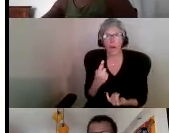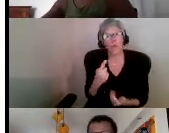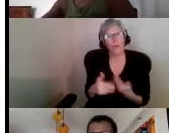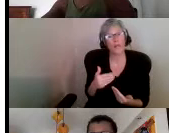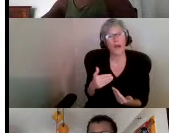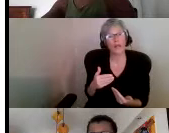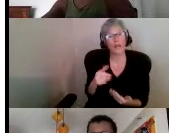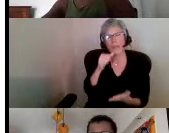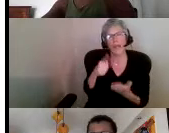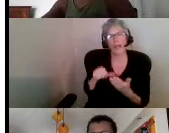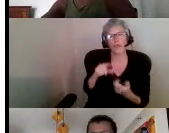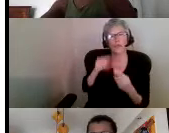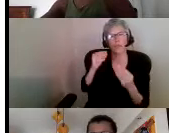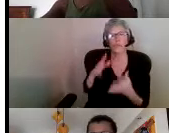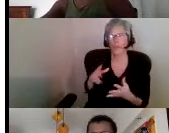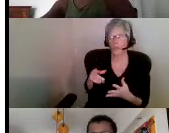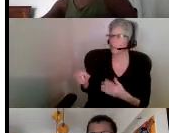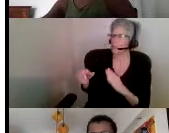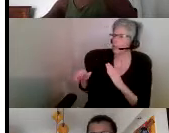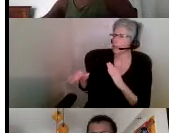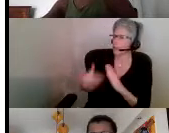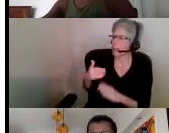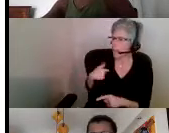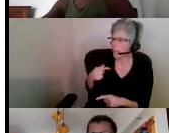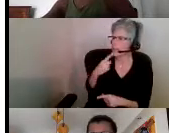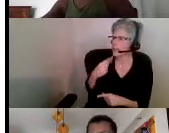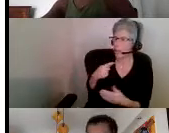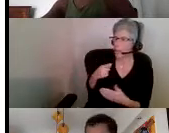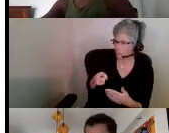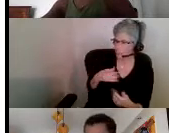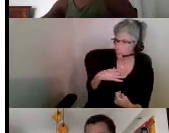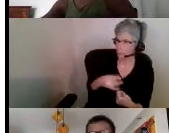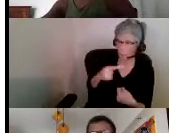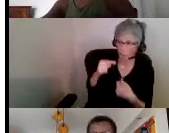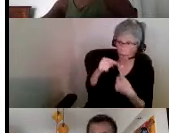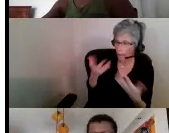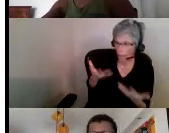what you know, send me an email, tell me what you like, tell me what you don't like. Another is